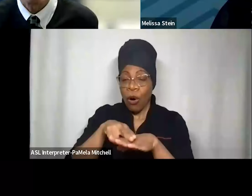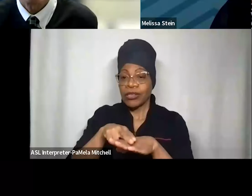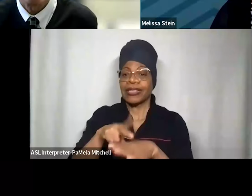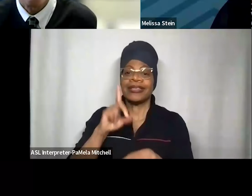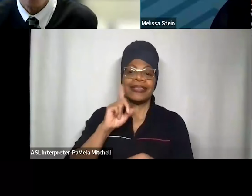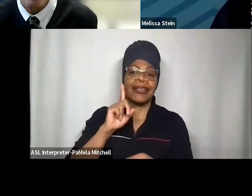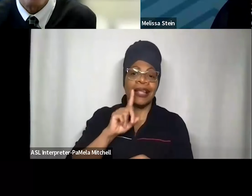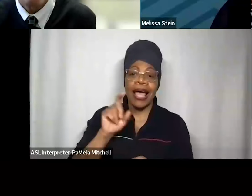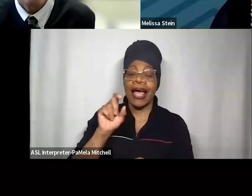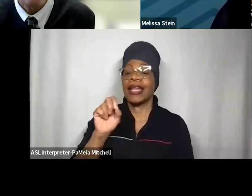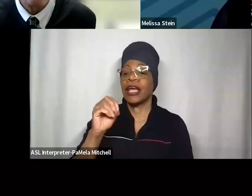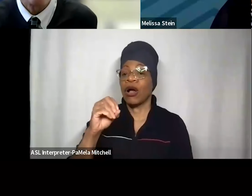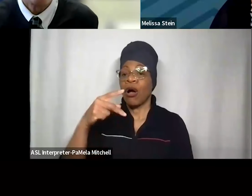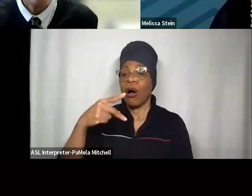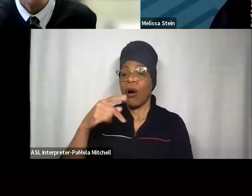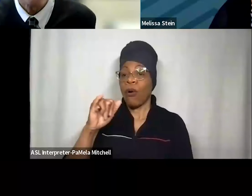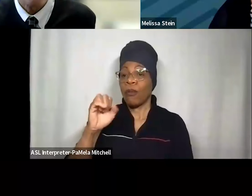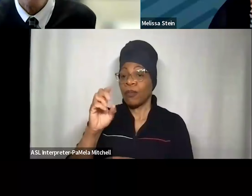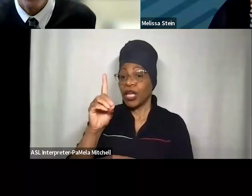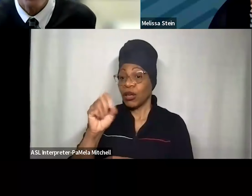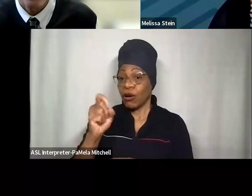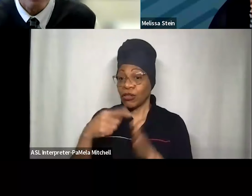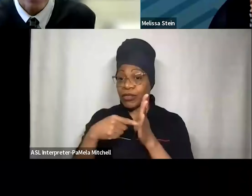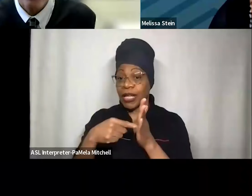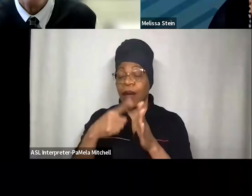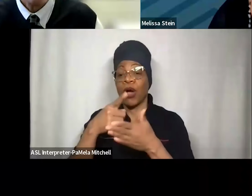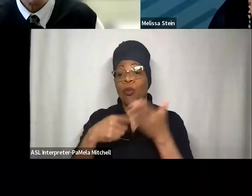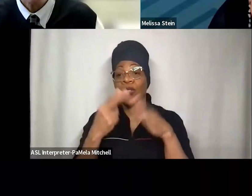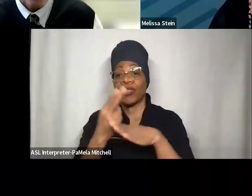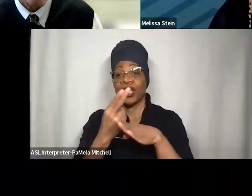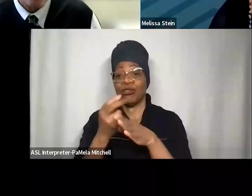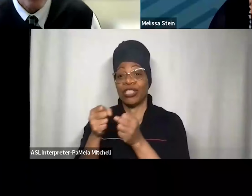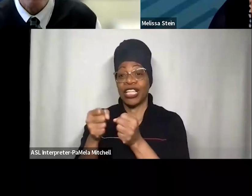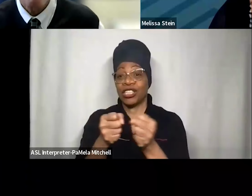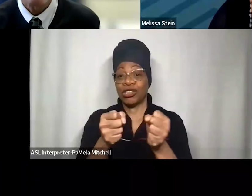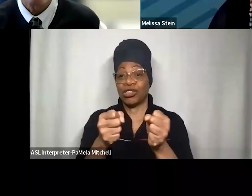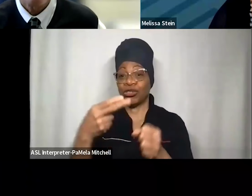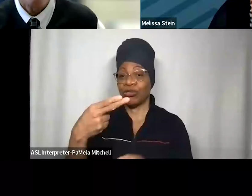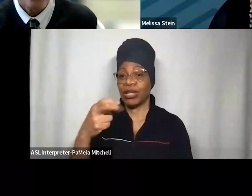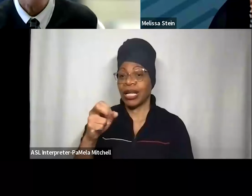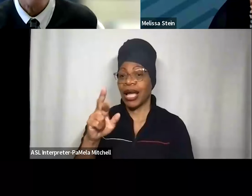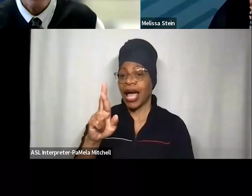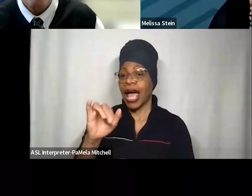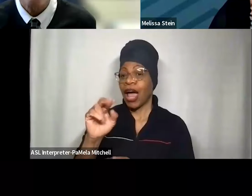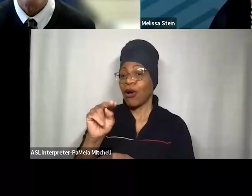And so what they used in terms of street heroin in the past is not the same as what they're going to be faced with